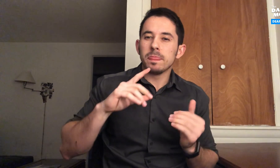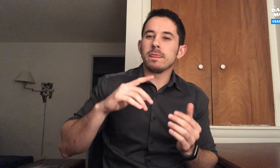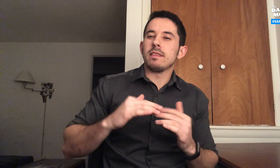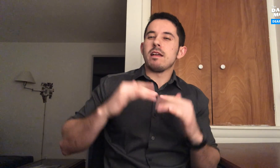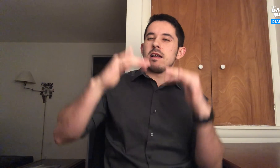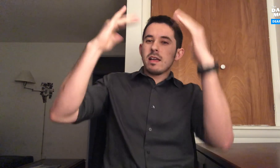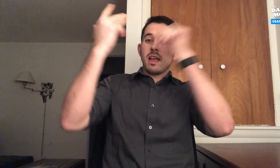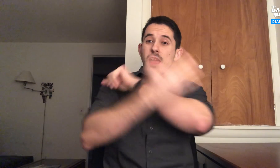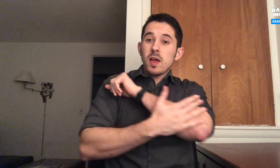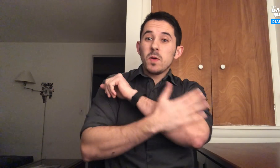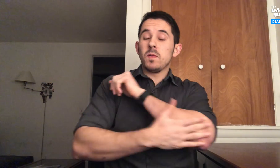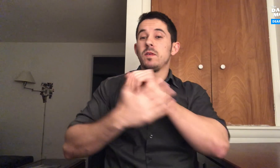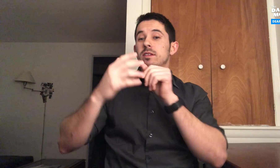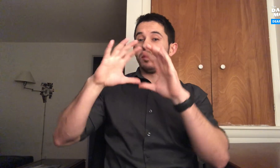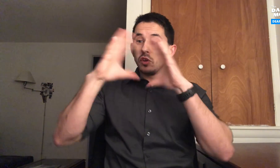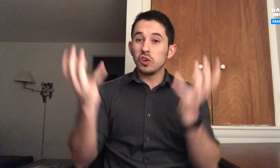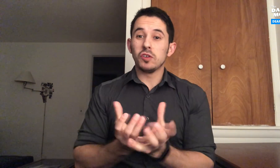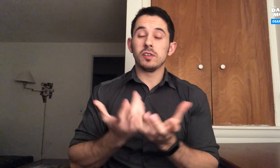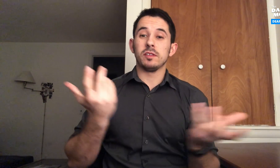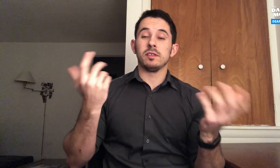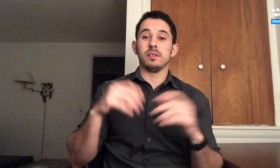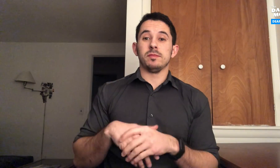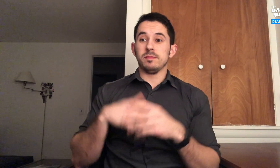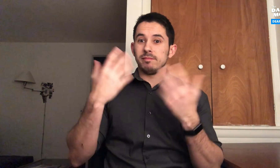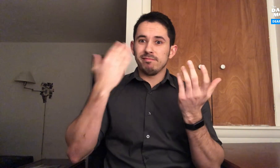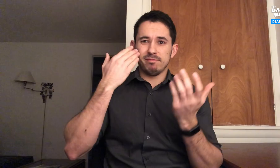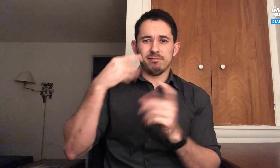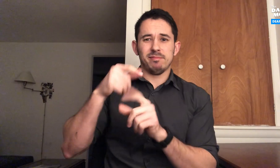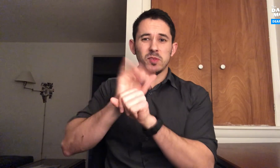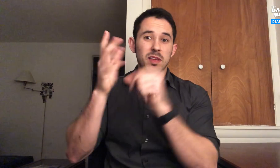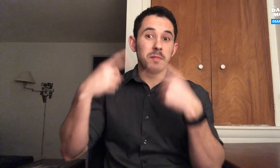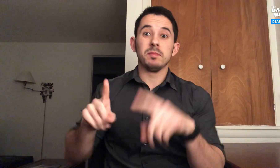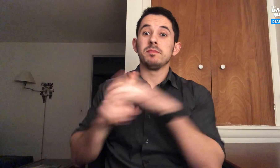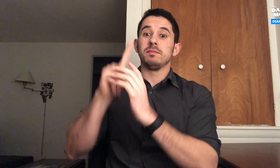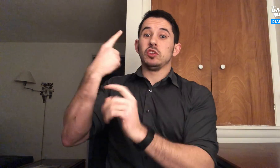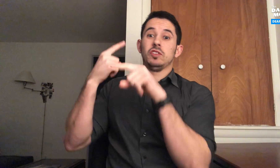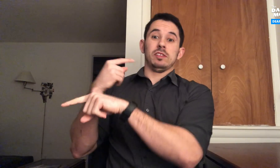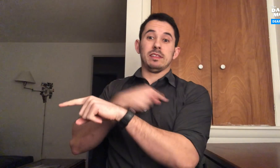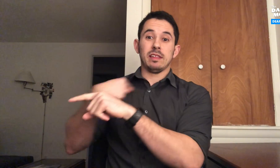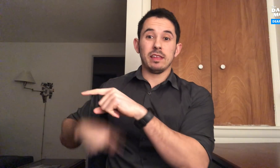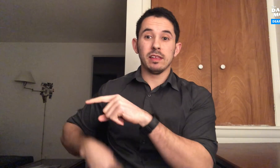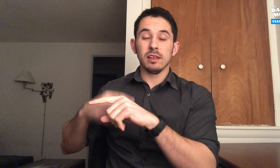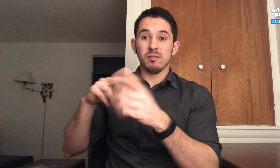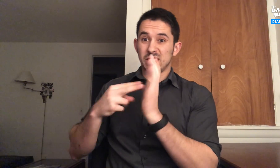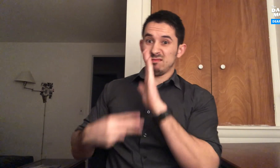We have to focus on our country and world, too. The coronavirus happened in China first,